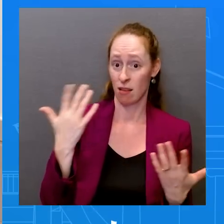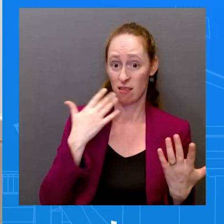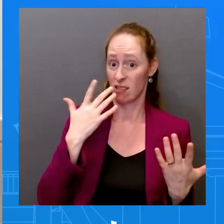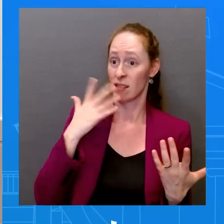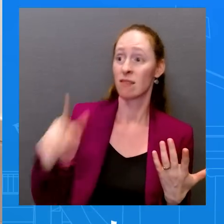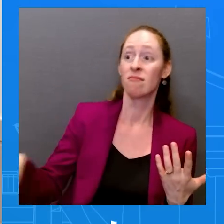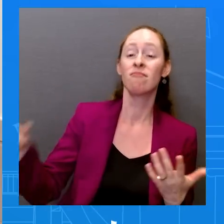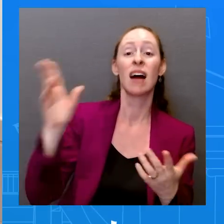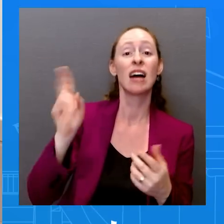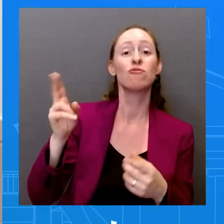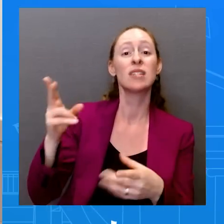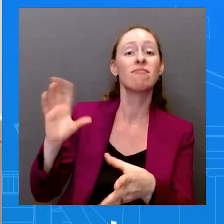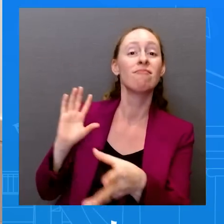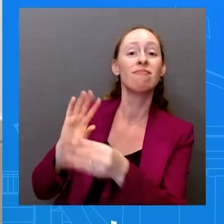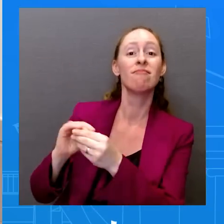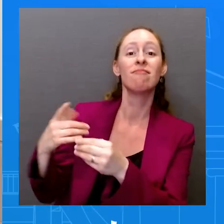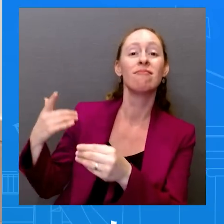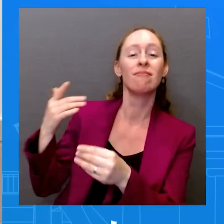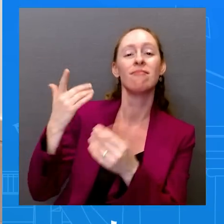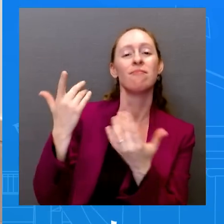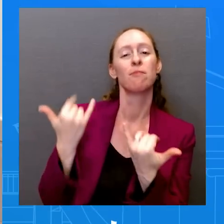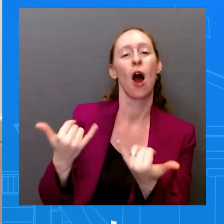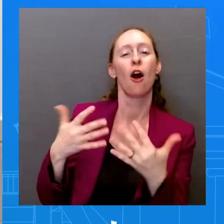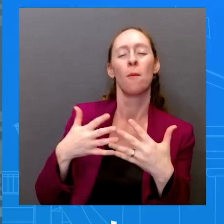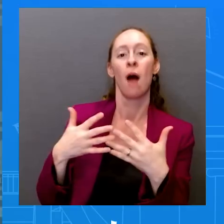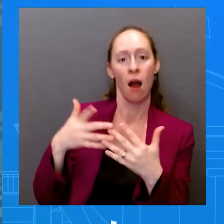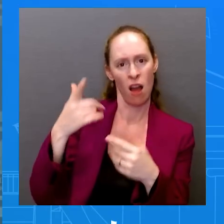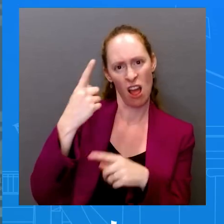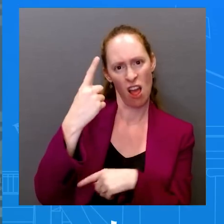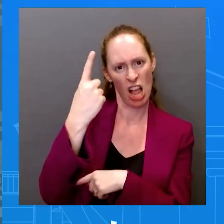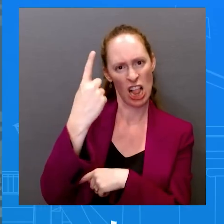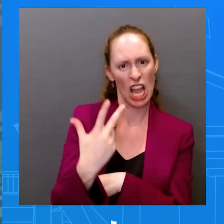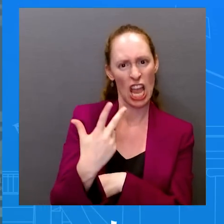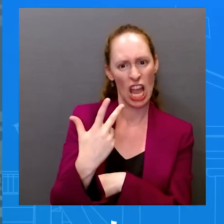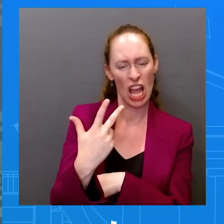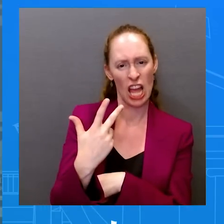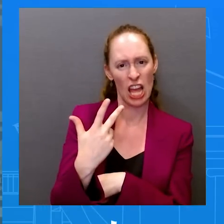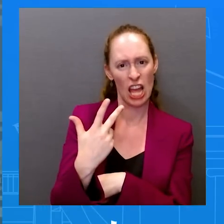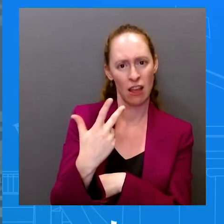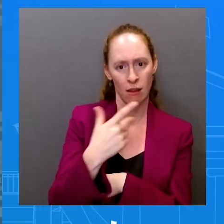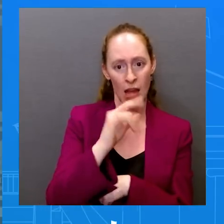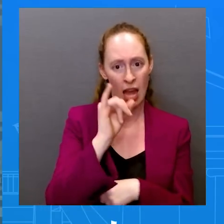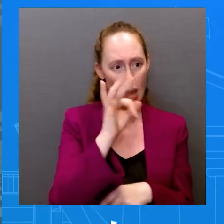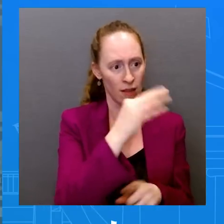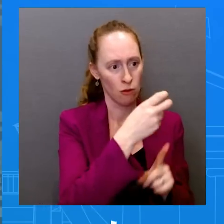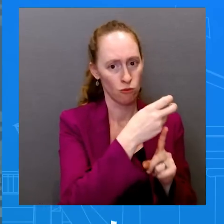if there were to be a transition in the British monarchy? Ms. Jean-Pierre: So, don't want to -- you know, we feel like it's inappropriate